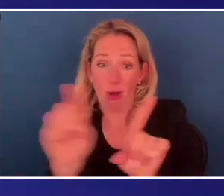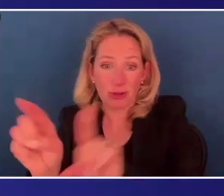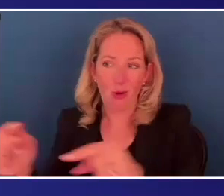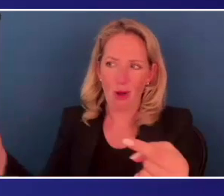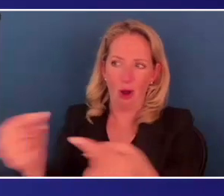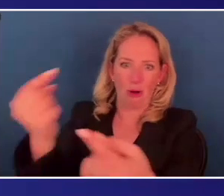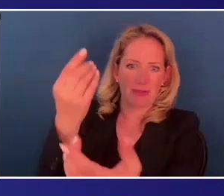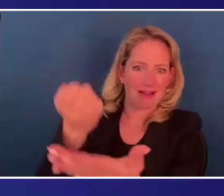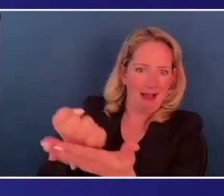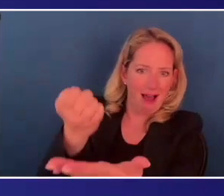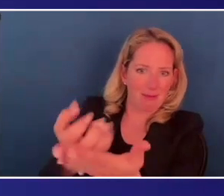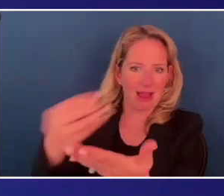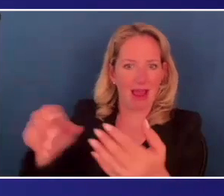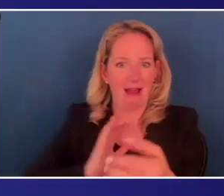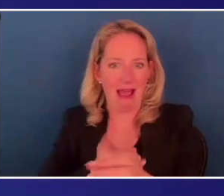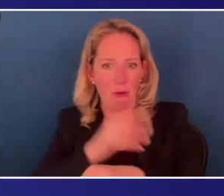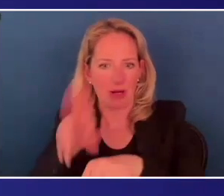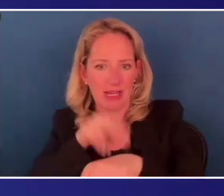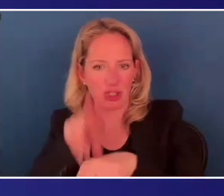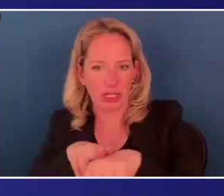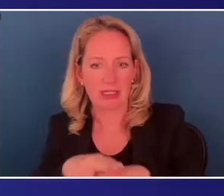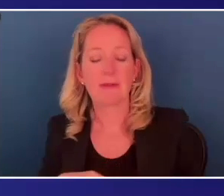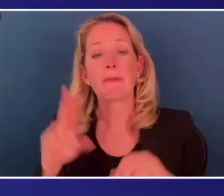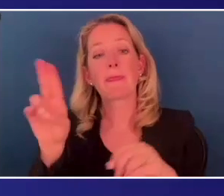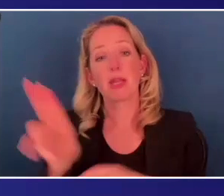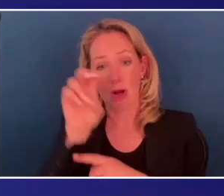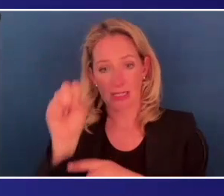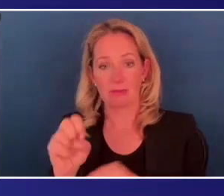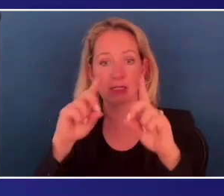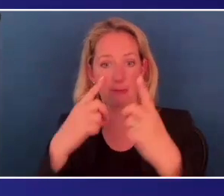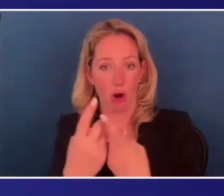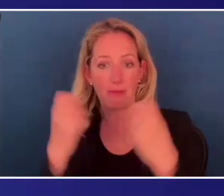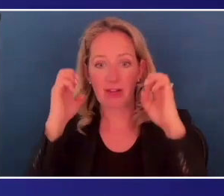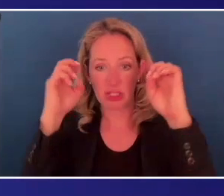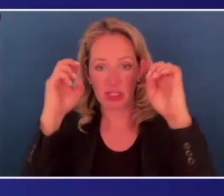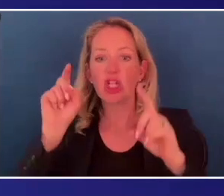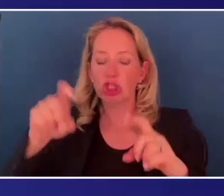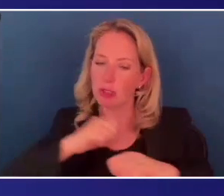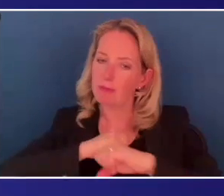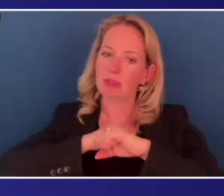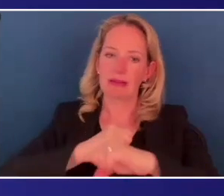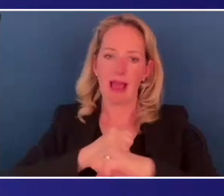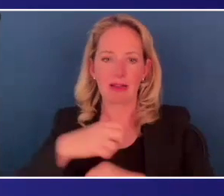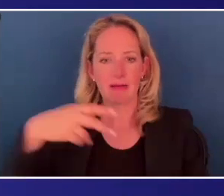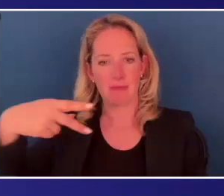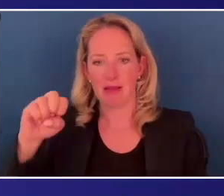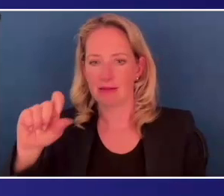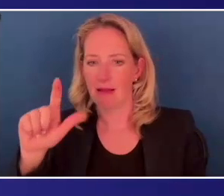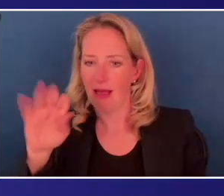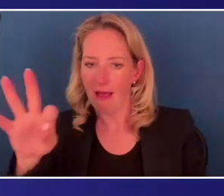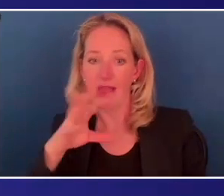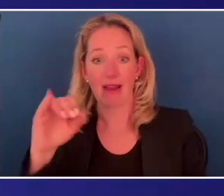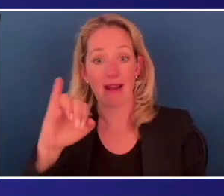The United States Department of Education should protect PSLF and IDR and work to expand them.